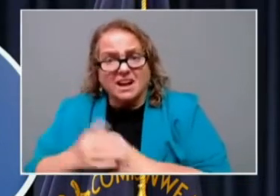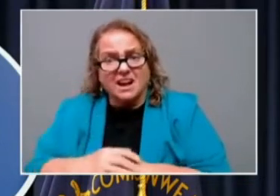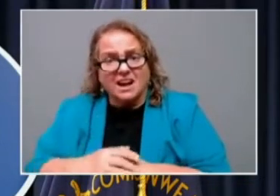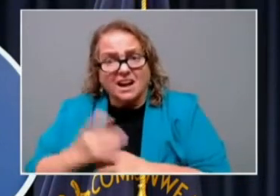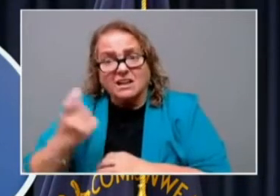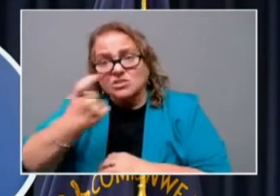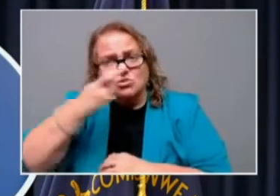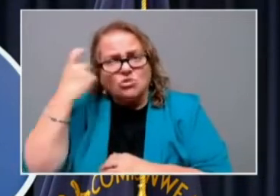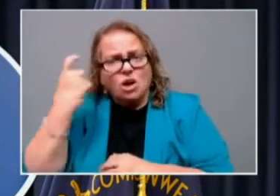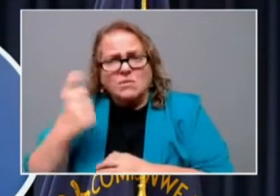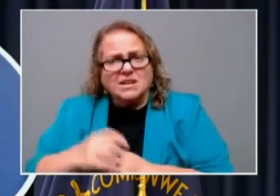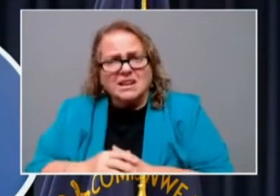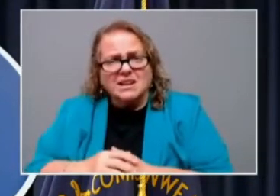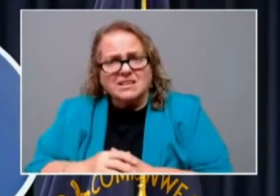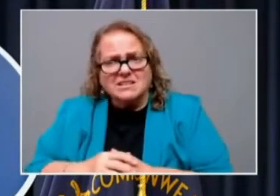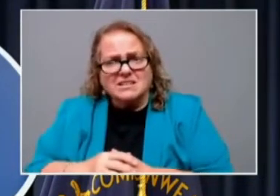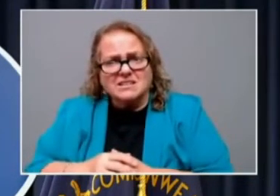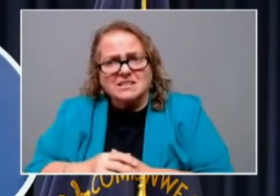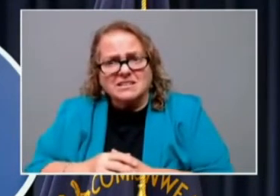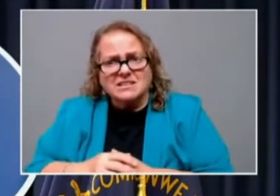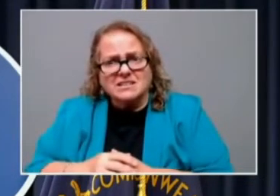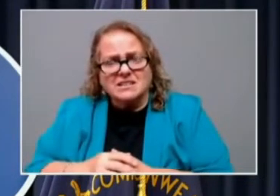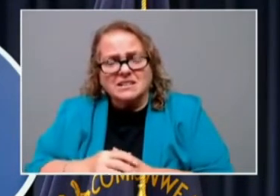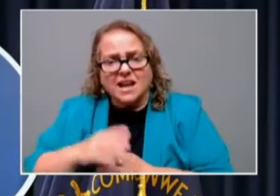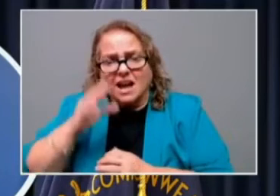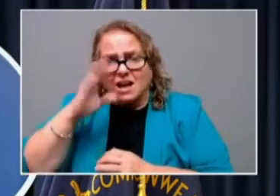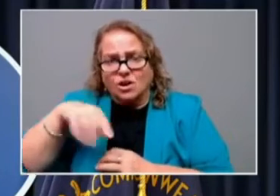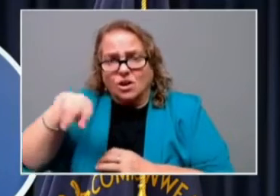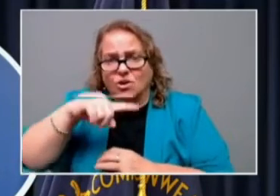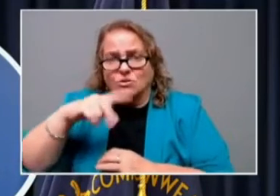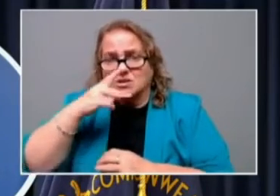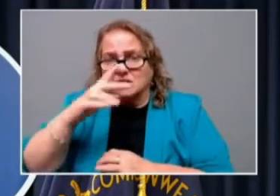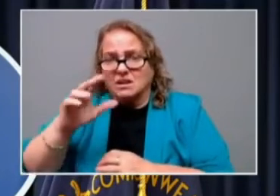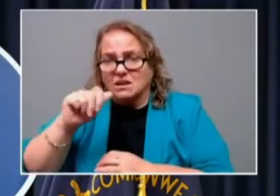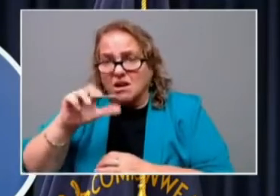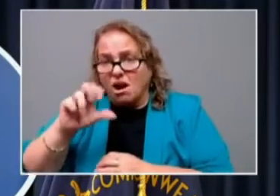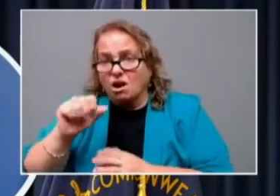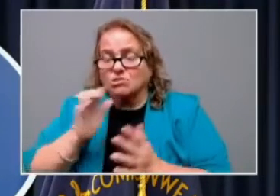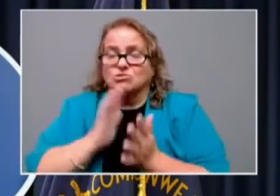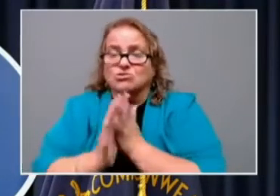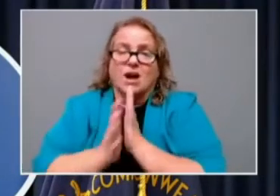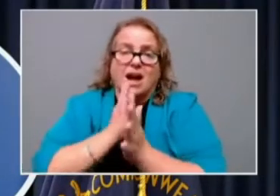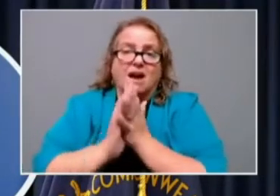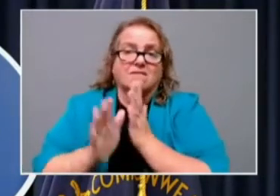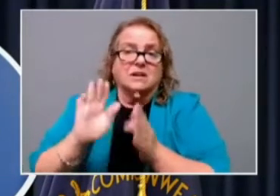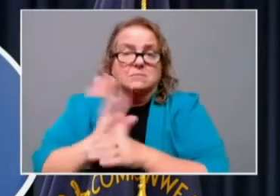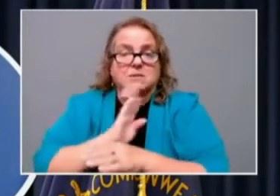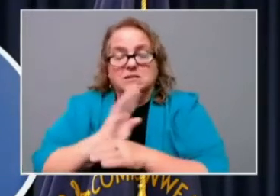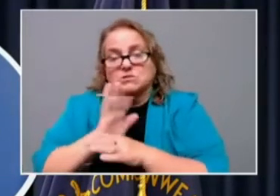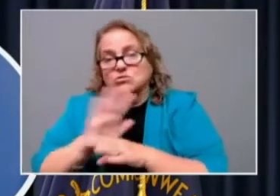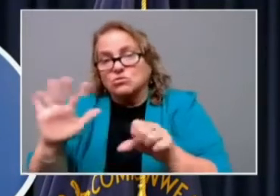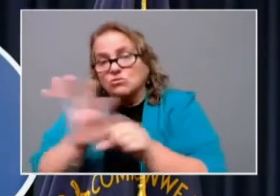all have the same experience, there's cars all out on the road, there's places of business that are all full. There's entertainment venues that are